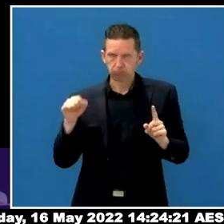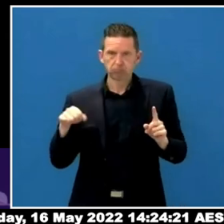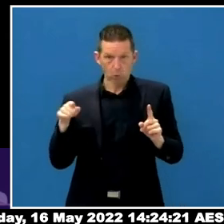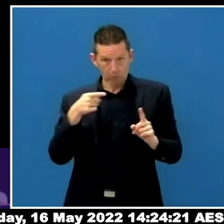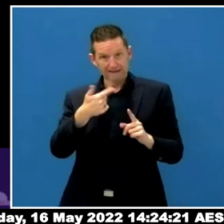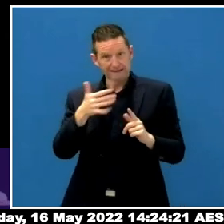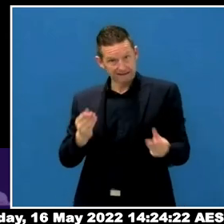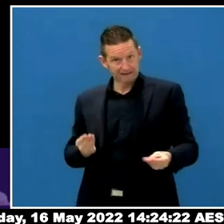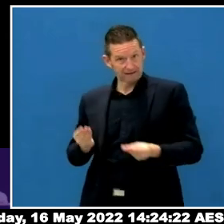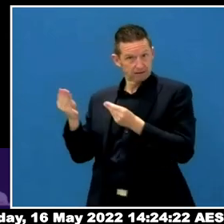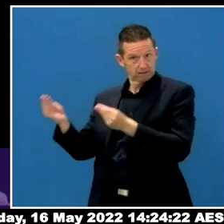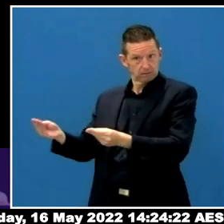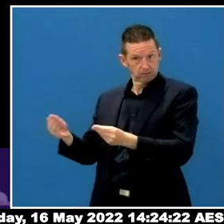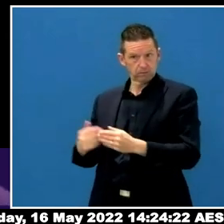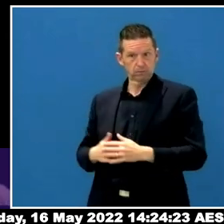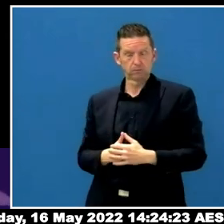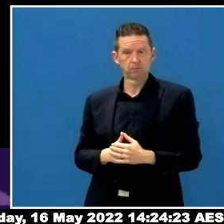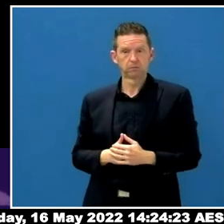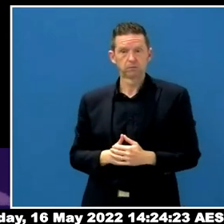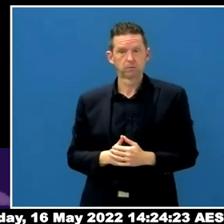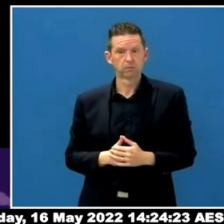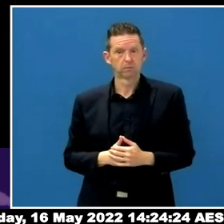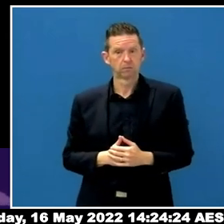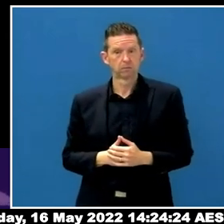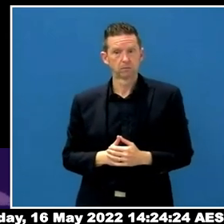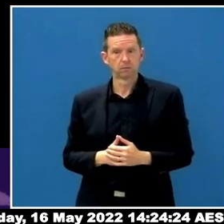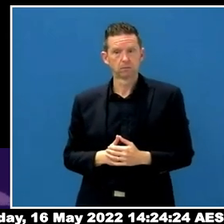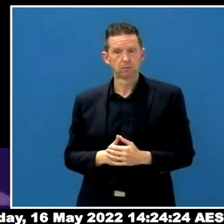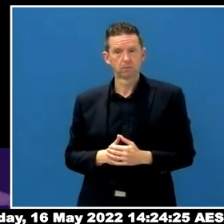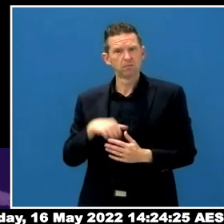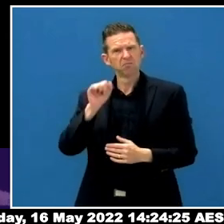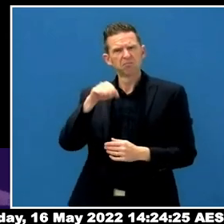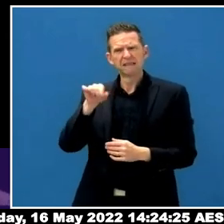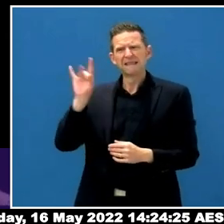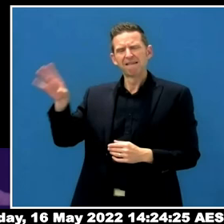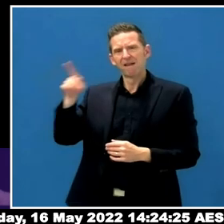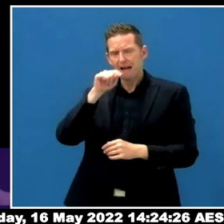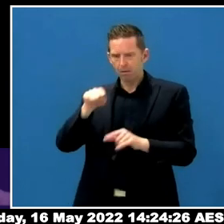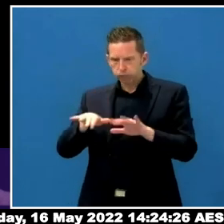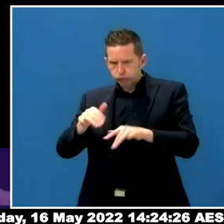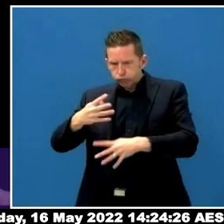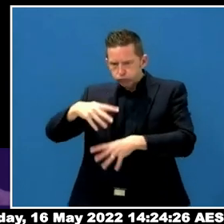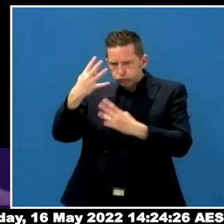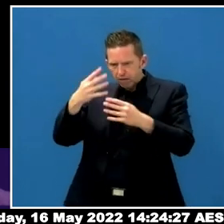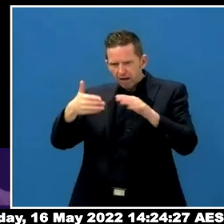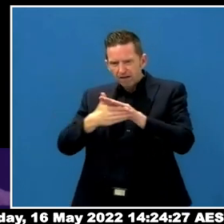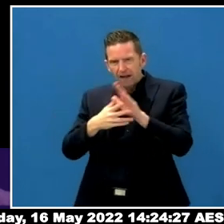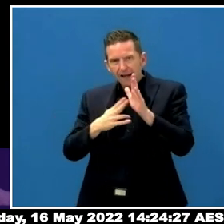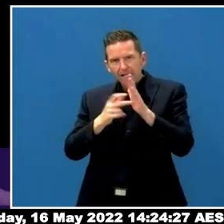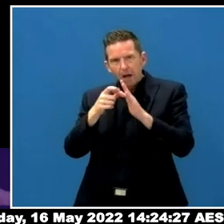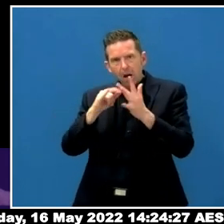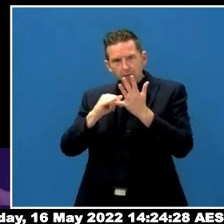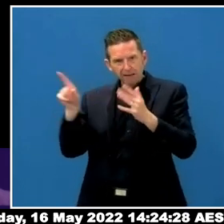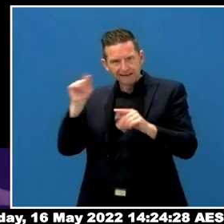Yes. Well, they could sign into the portal and see from their end what was in everybody's funding inbox.